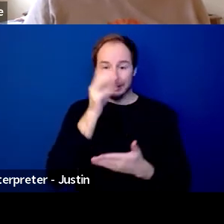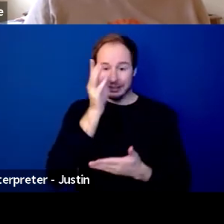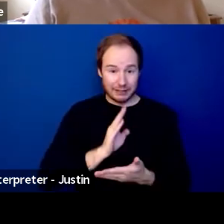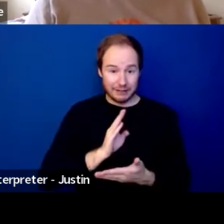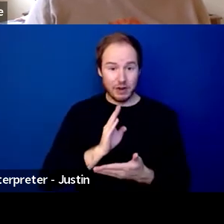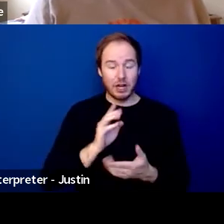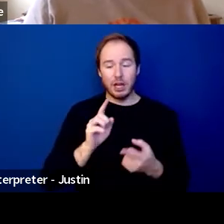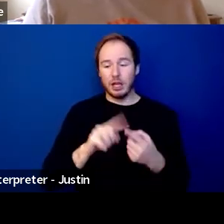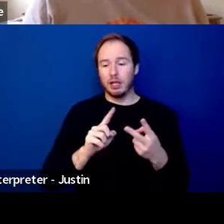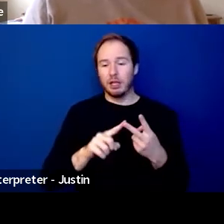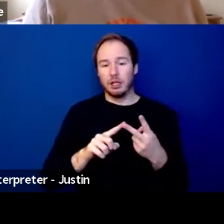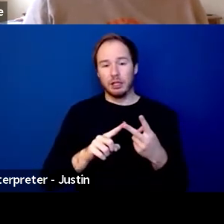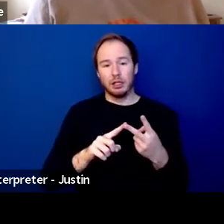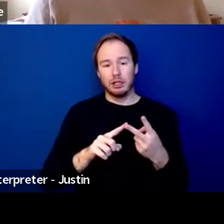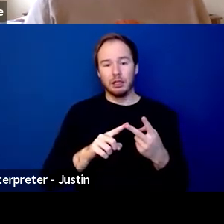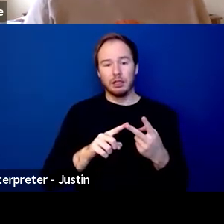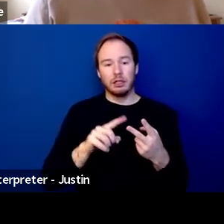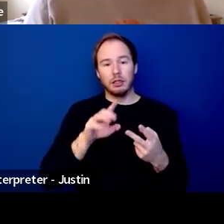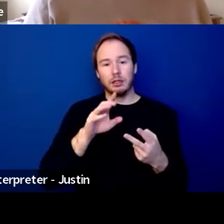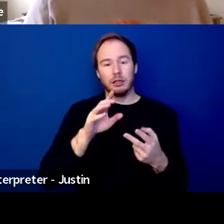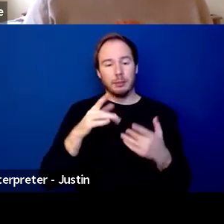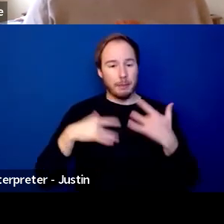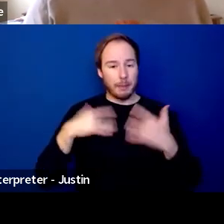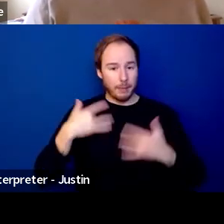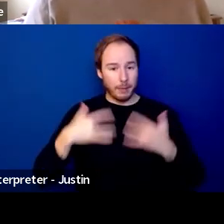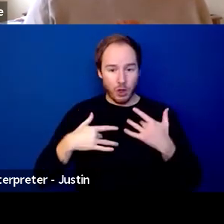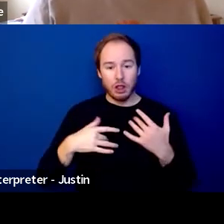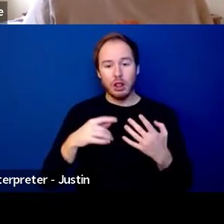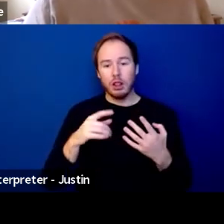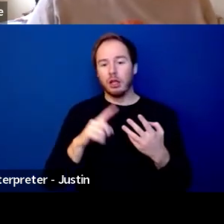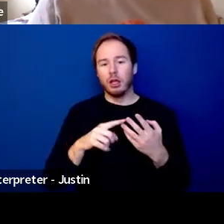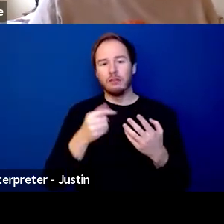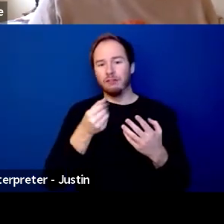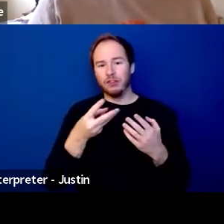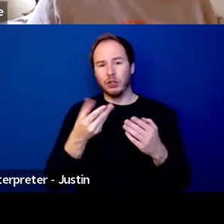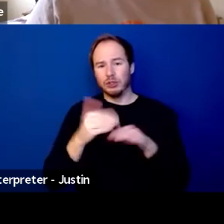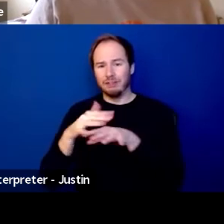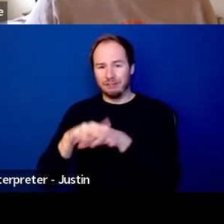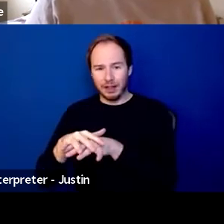people with schizoaffect disorder, bipolar disorder. Many of them have overlaying methamphetamine addiction,